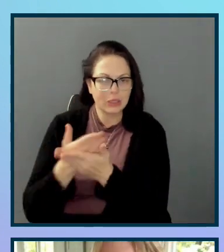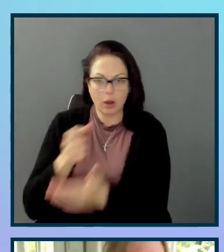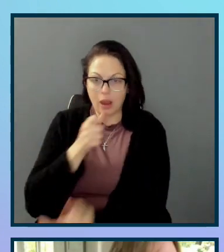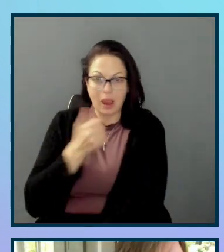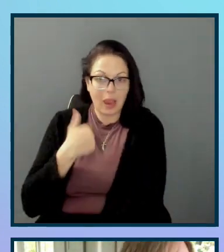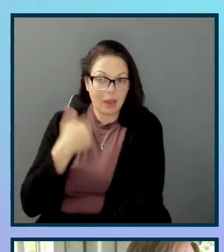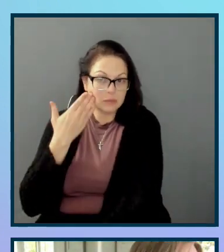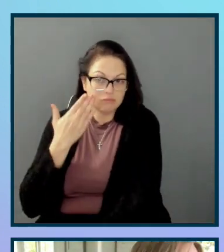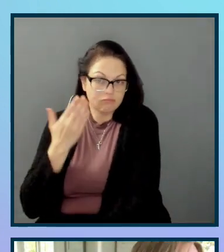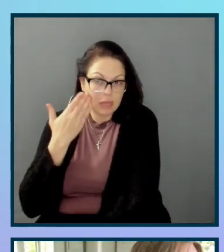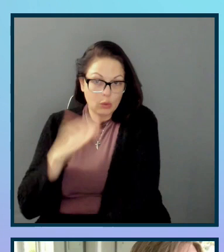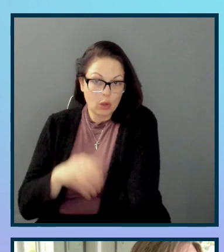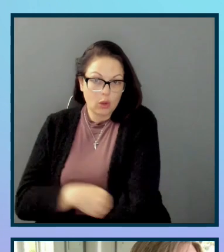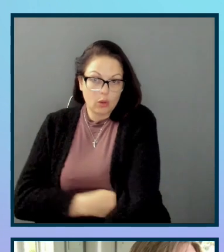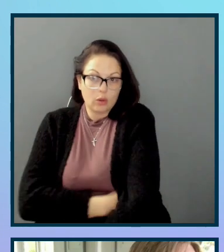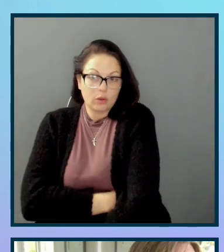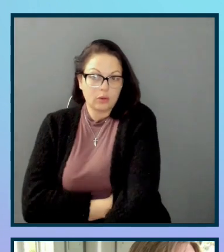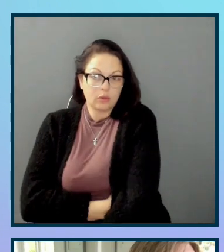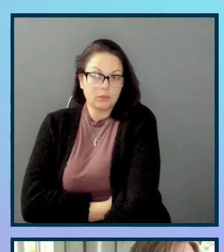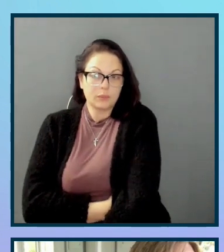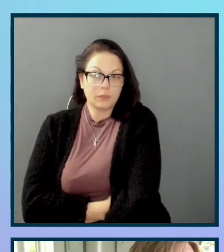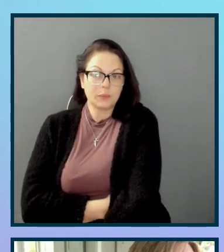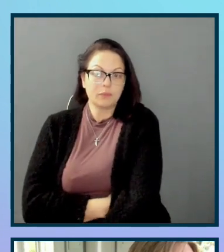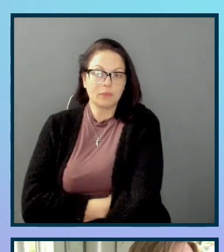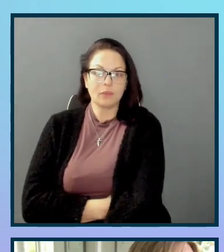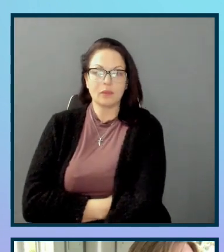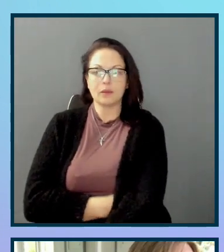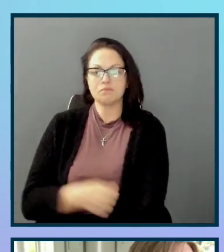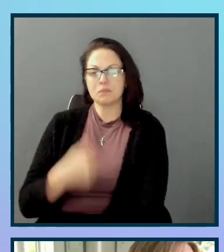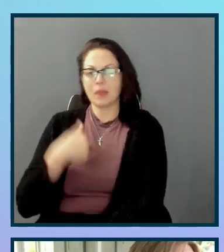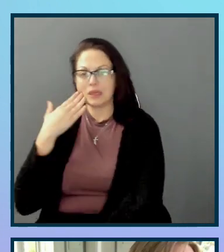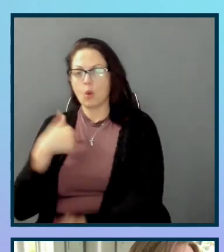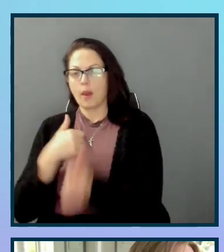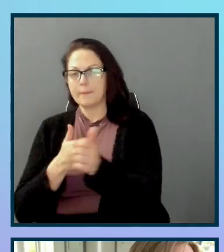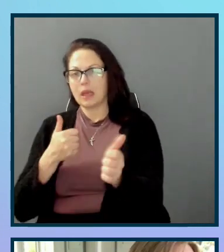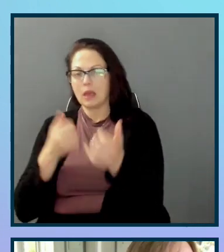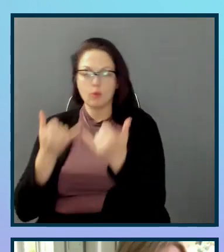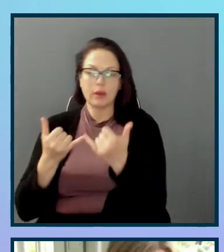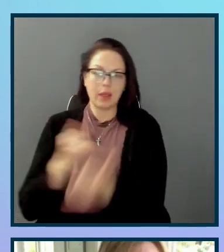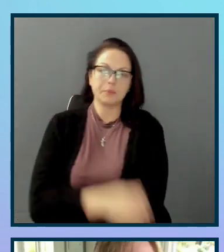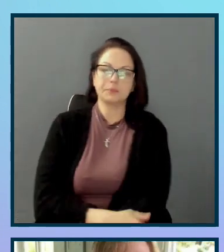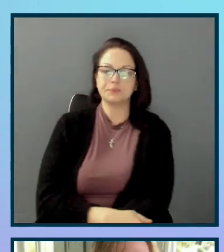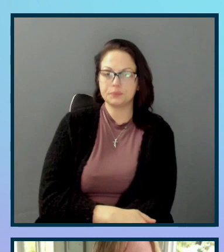I'm gonna pick it up 'cause I'm a little behind pace here. All right. Oh, let's jump back over.